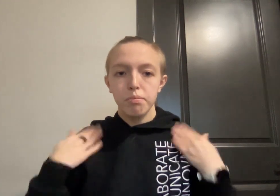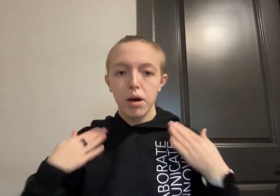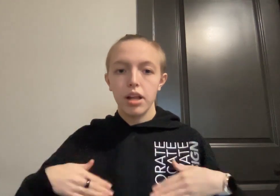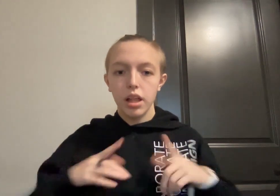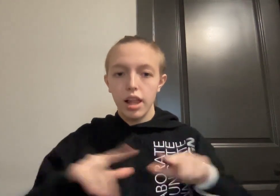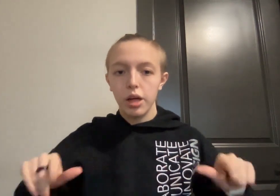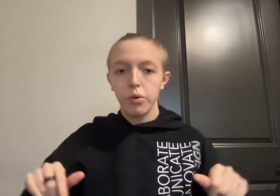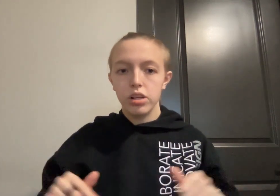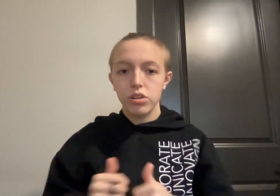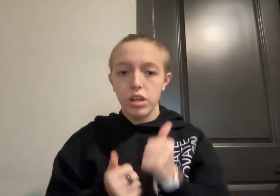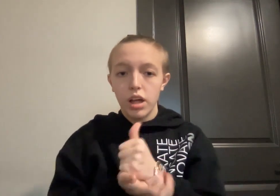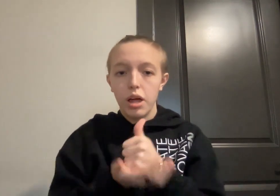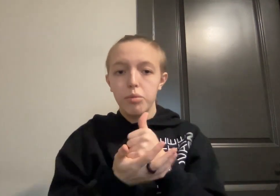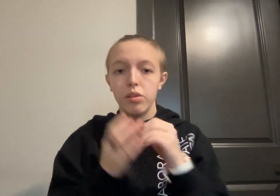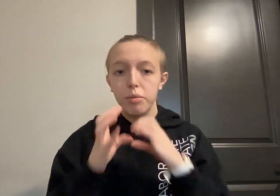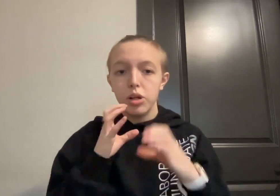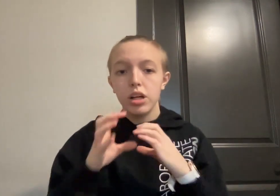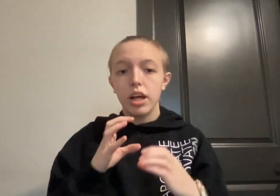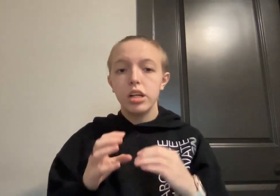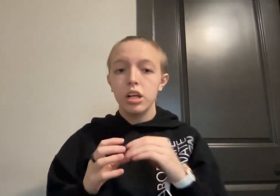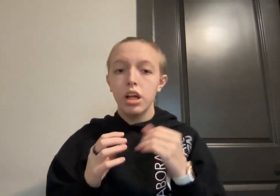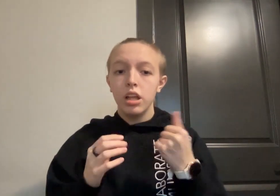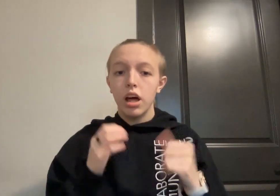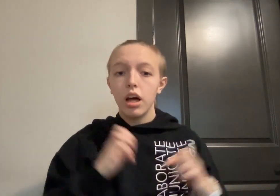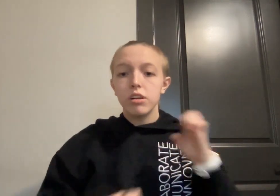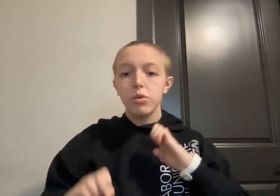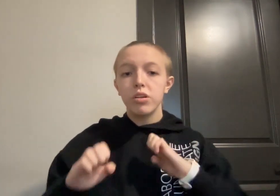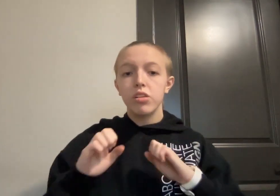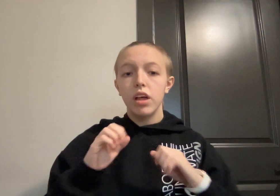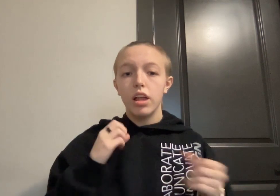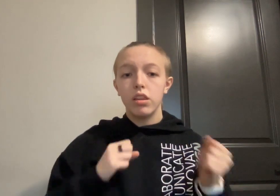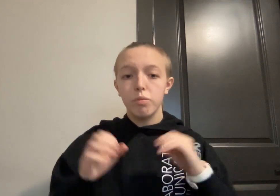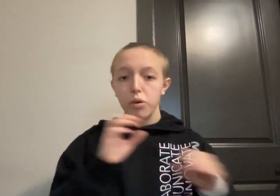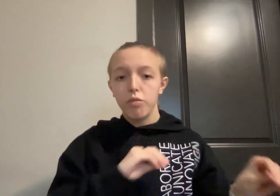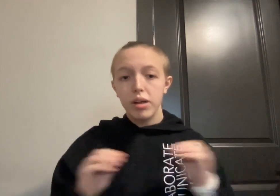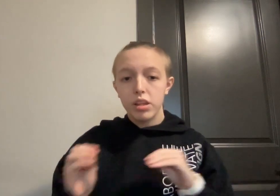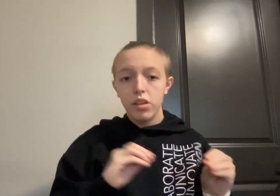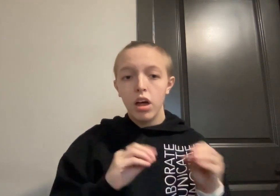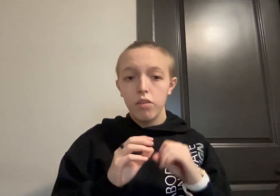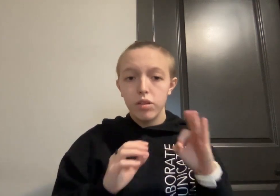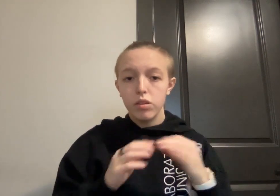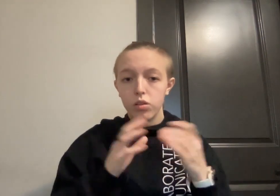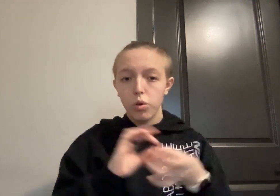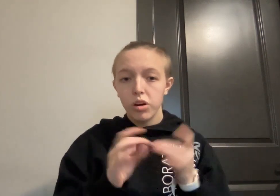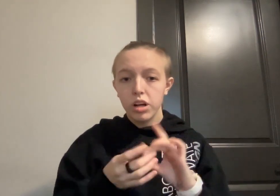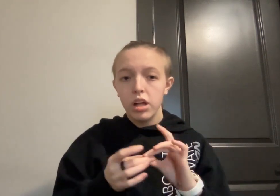Body language helps communicate the actions and movements of a story